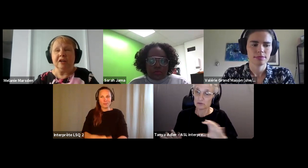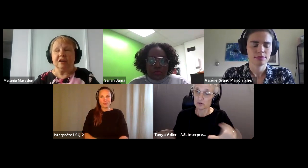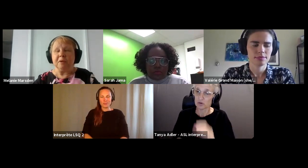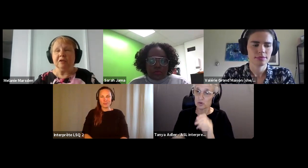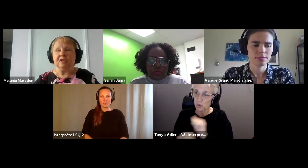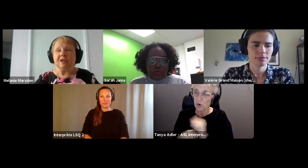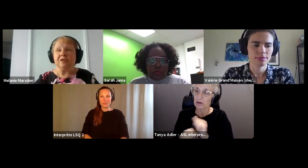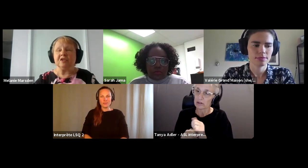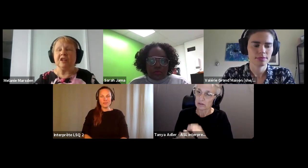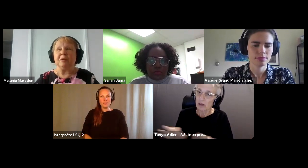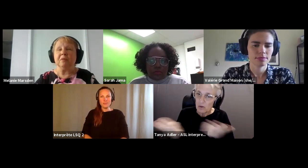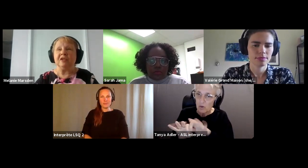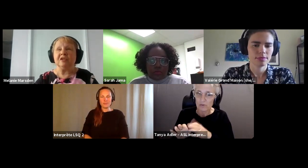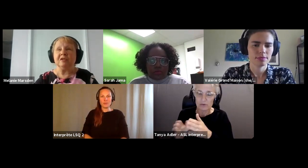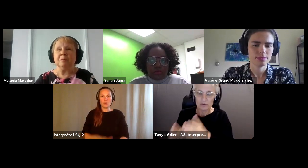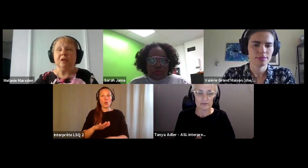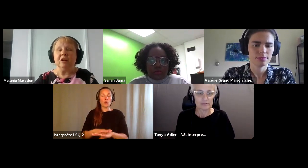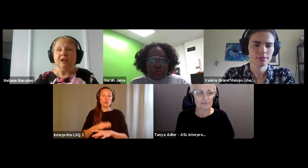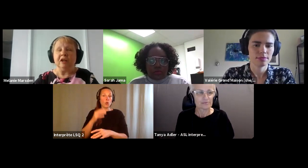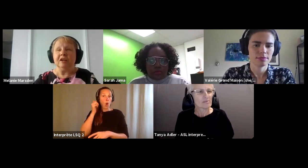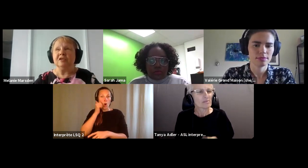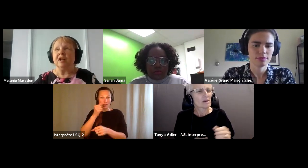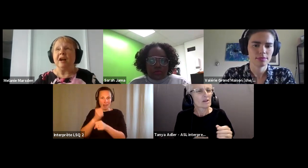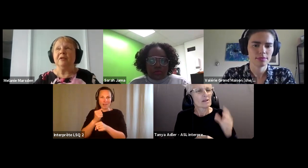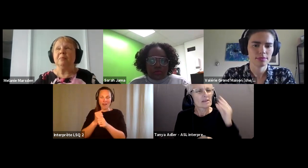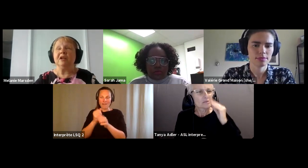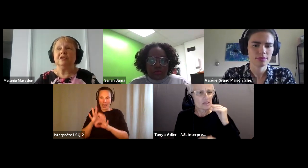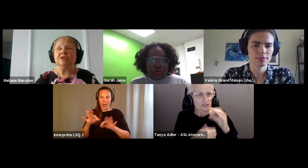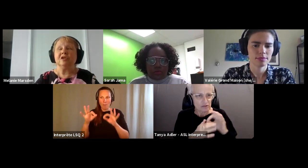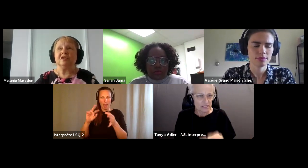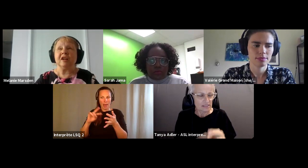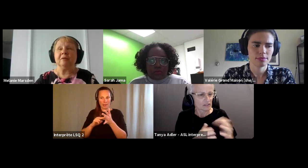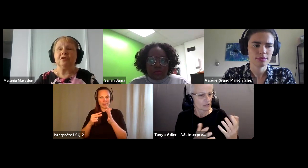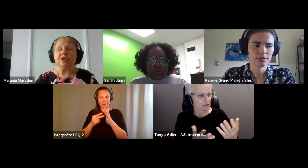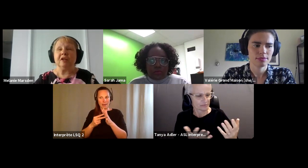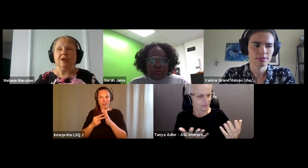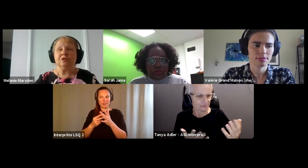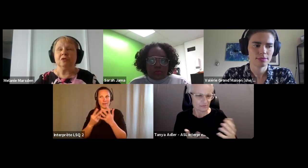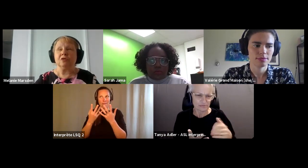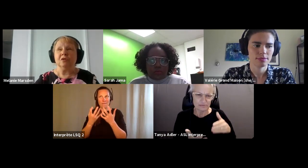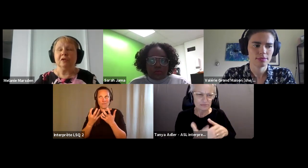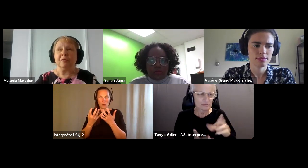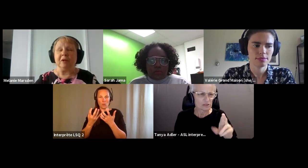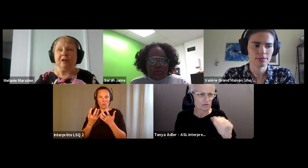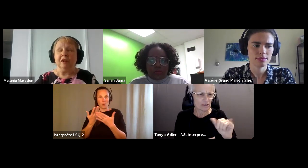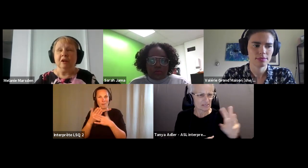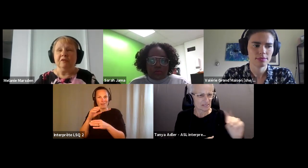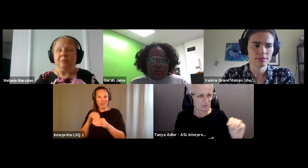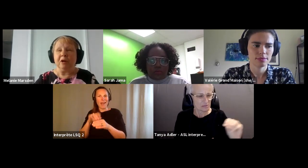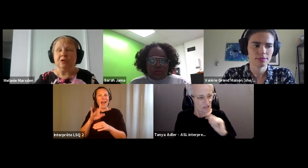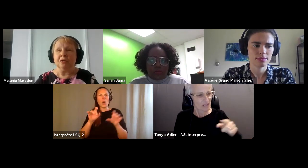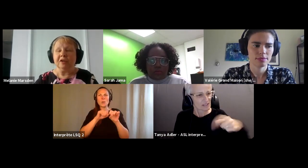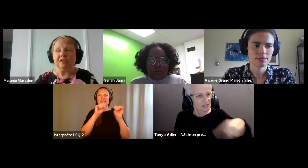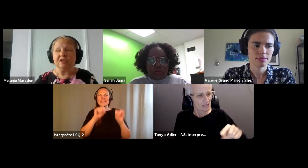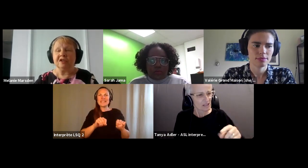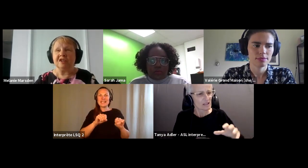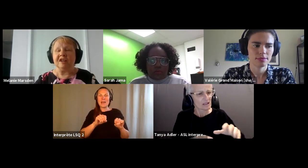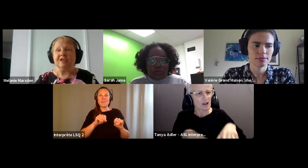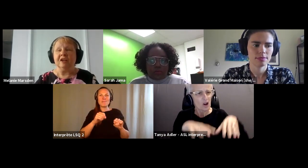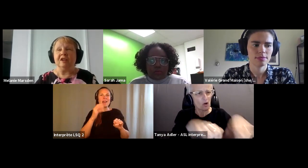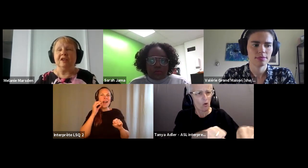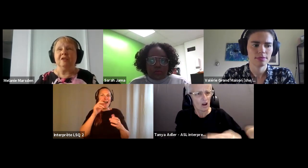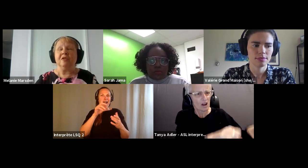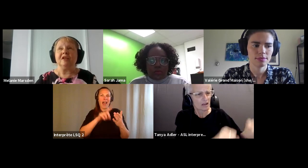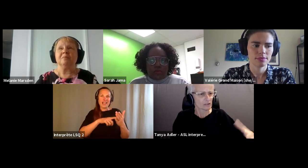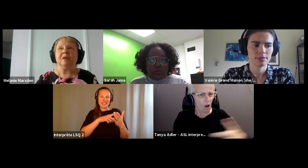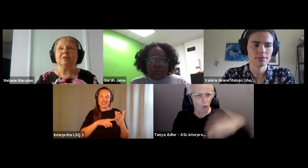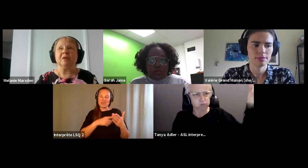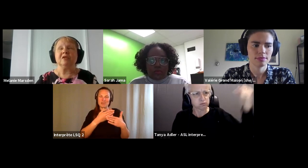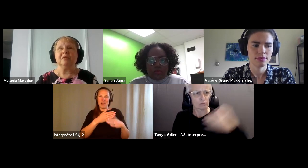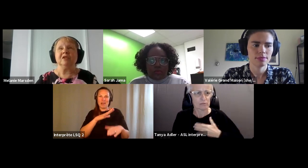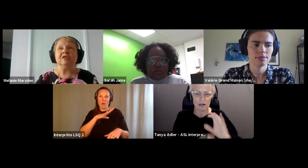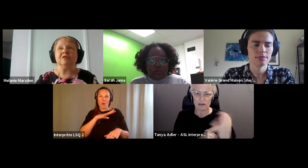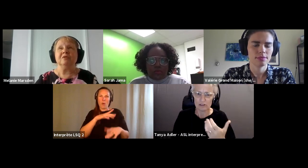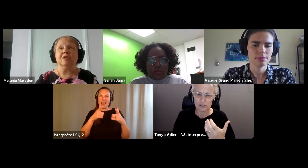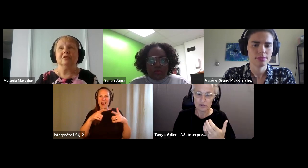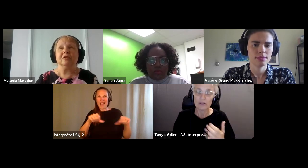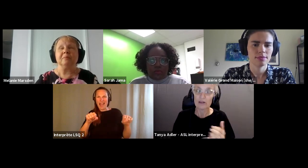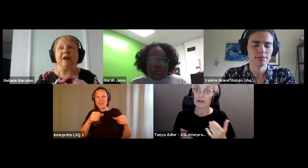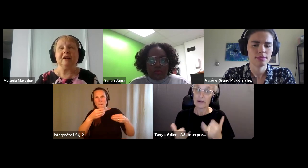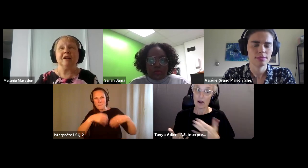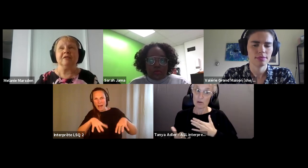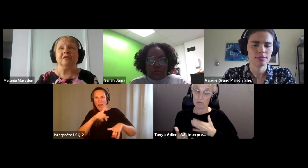Melanie Marsden: The experiences of systemic racism is having my indigenous language and culture stolen from me from our colonial state and now it's my responsibility to learn it back again.